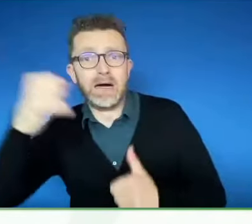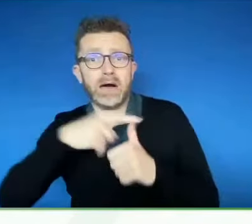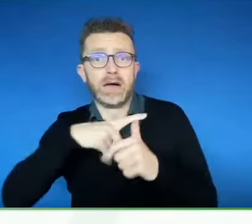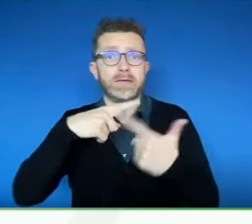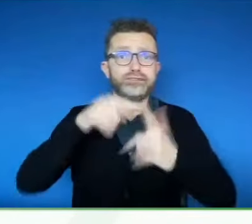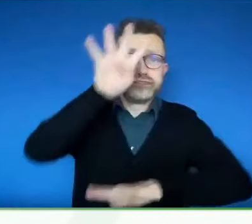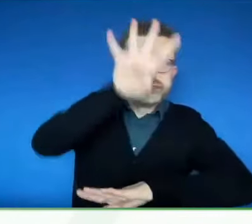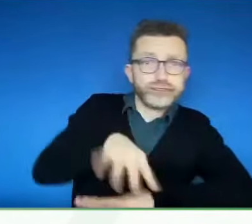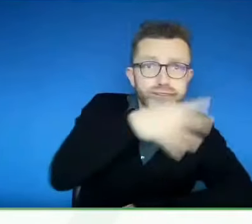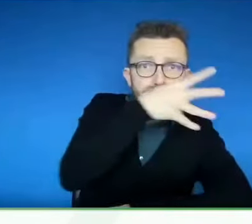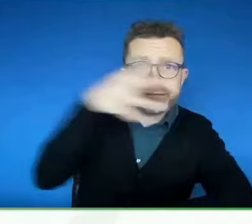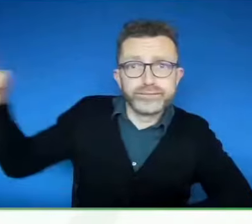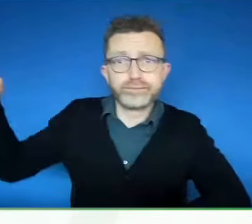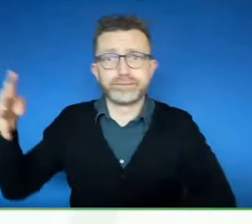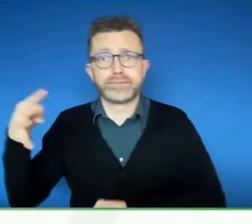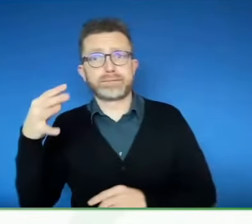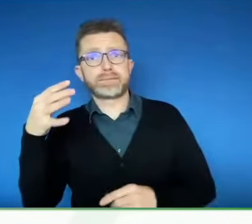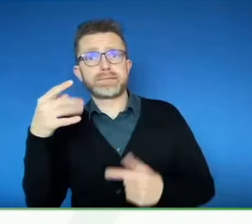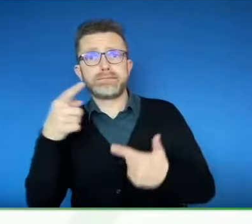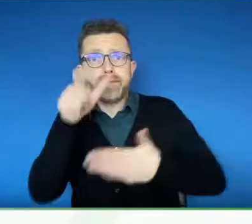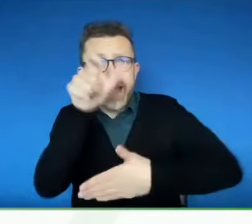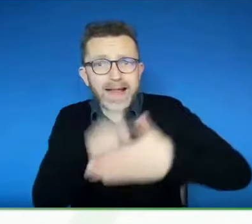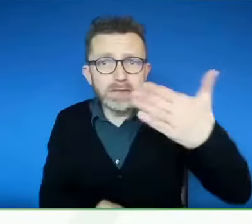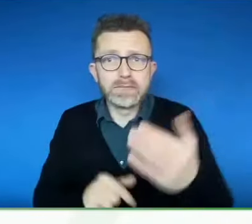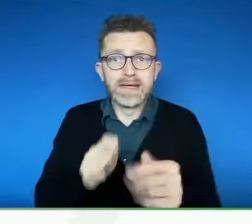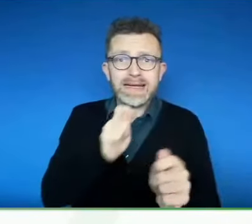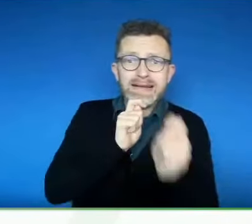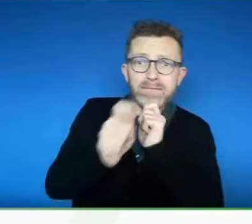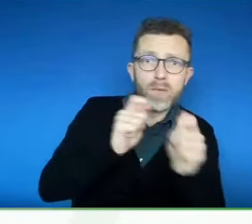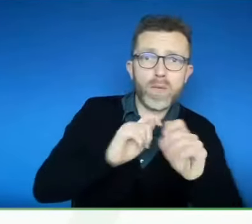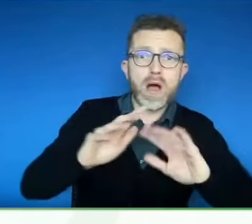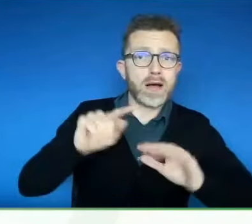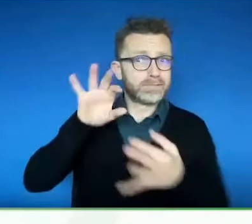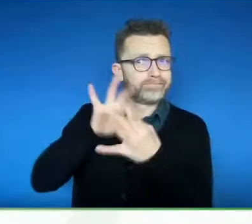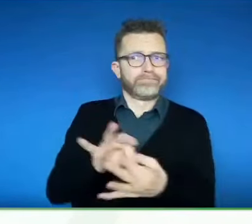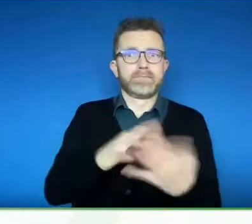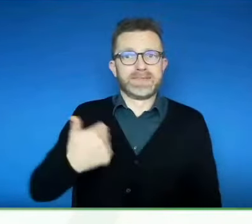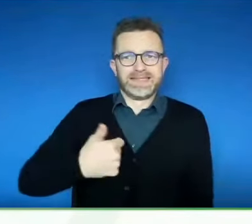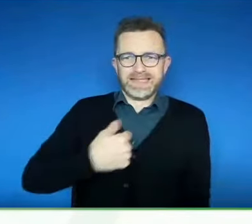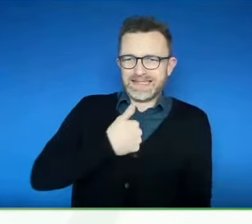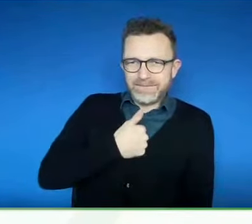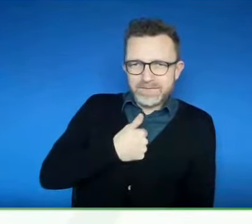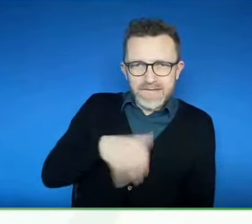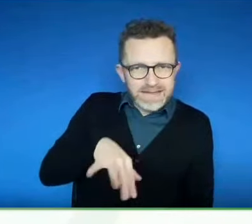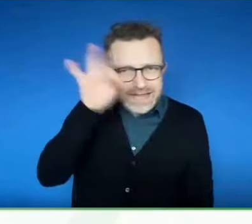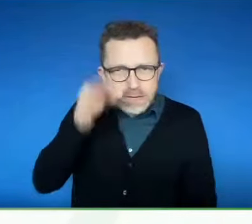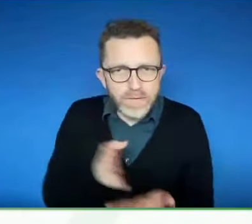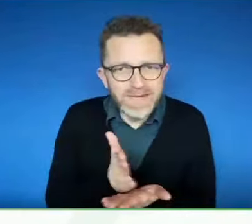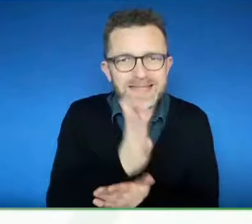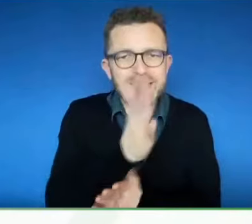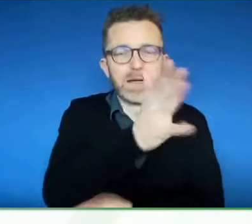discussions of other disabled young people we had interviewed. They were from all sorts of backgrounds and leadership goals